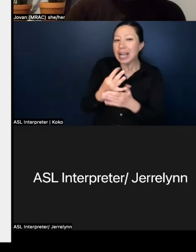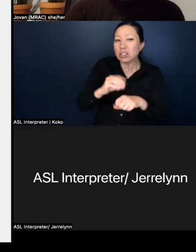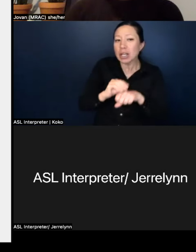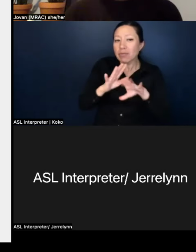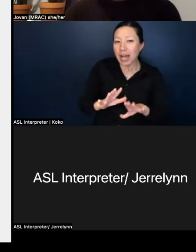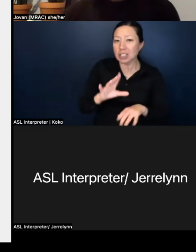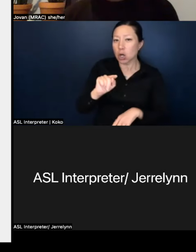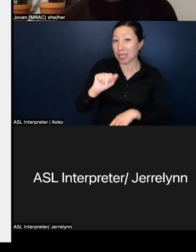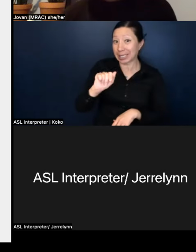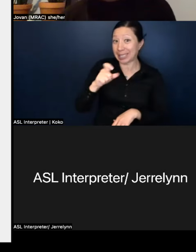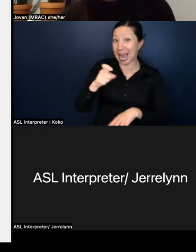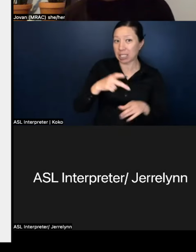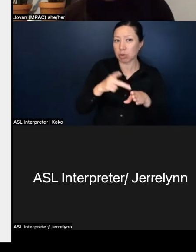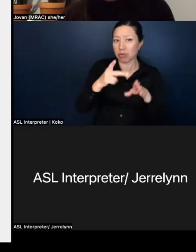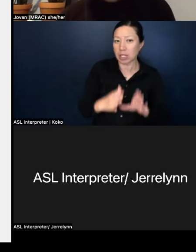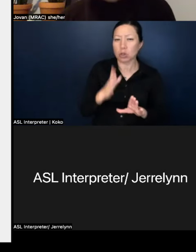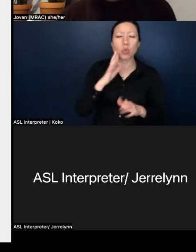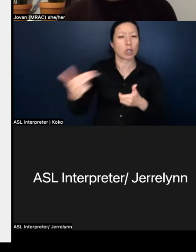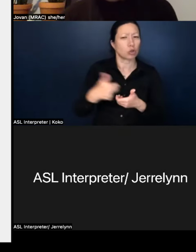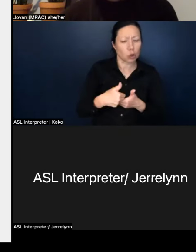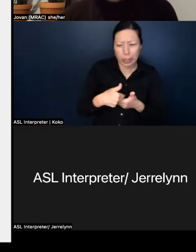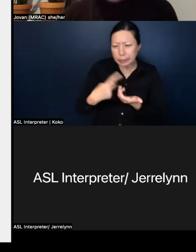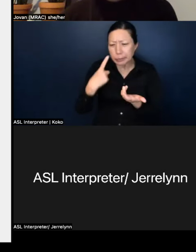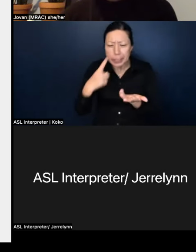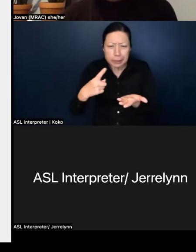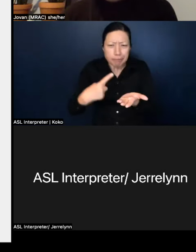to talk about tax requirements and answer questions.